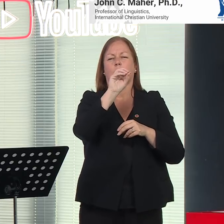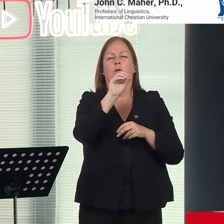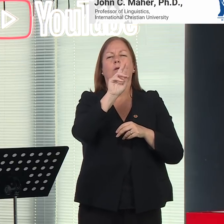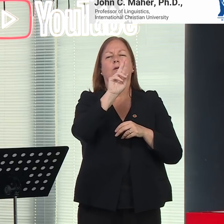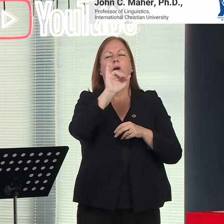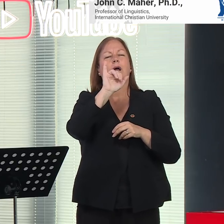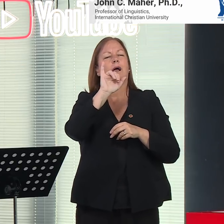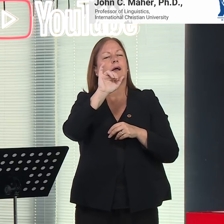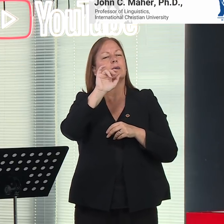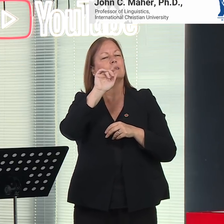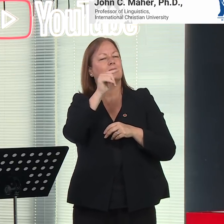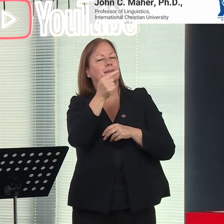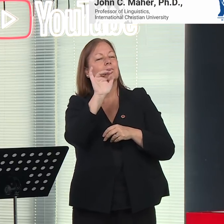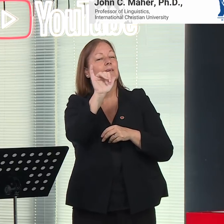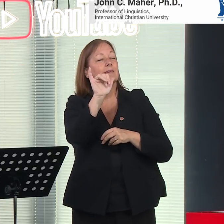In the 1970s, around the world, there